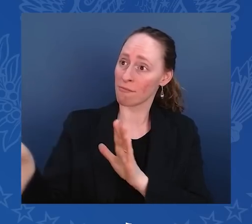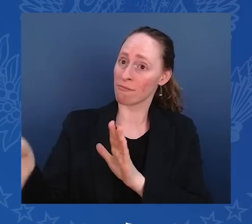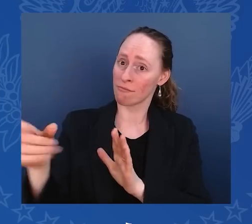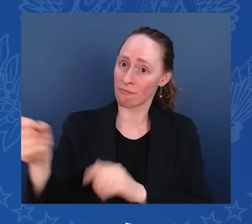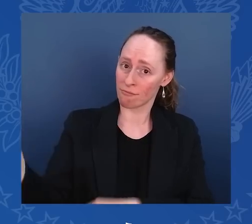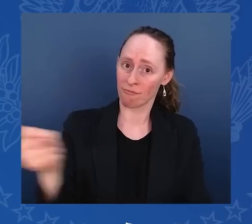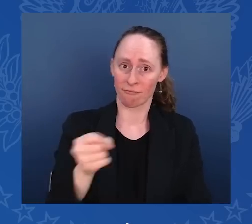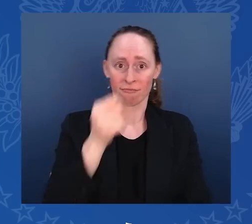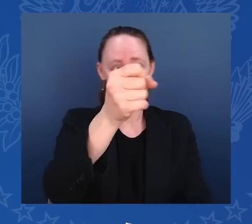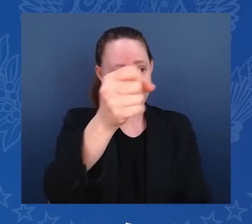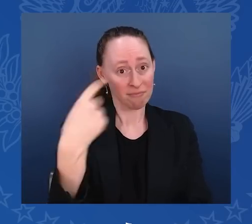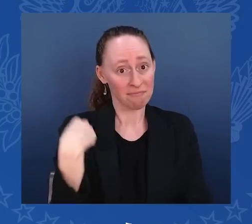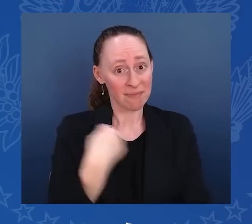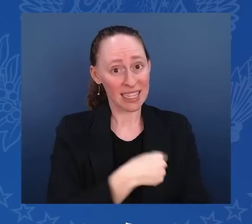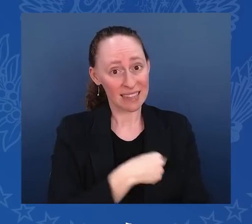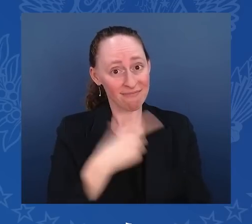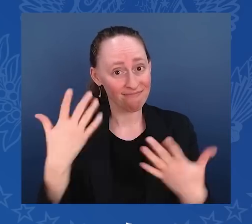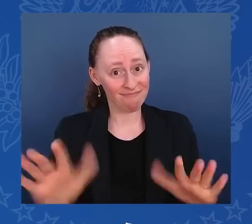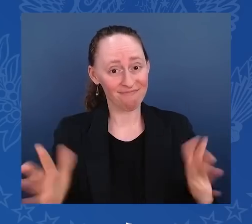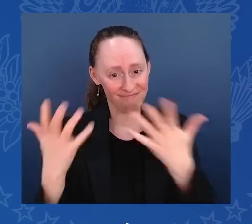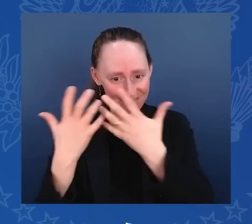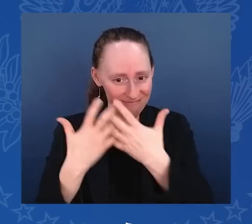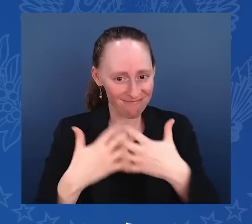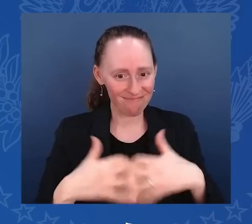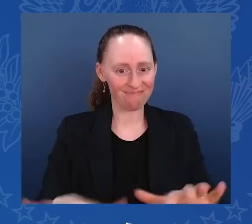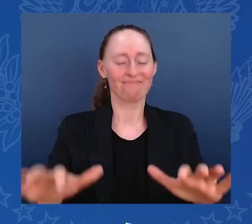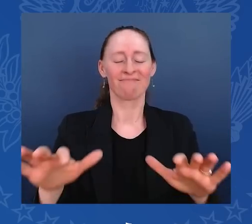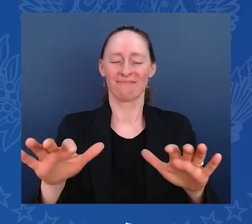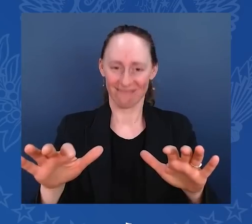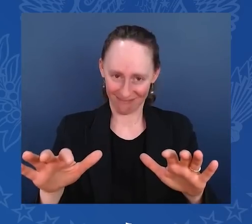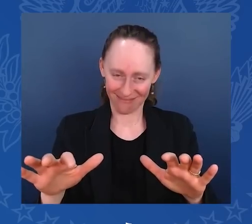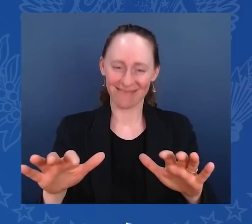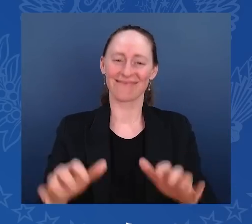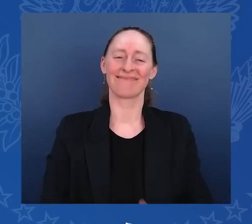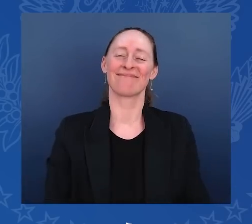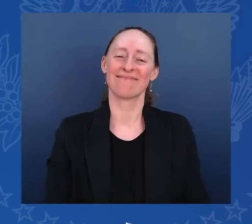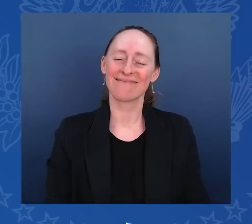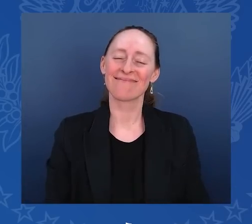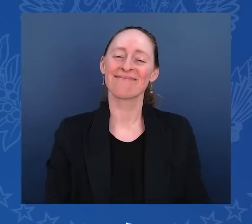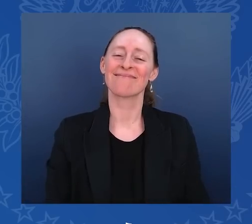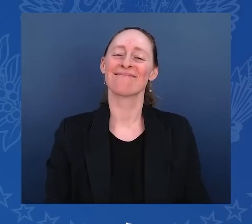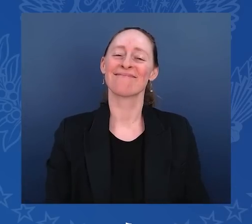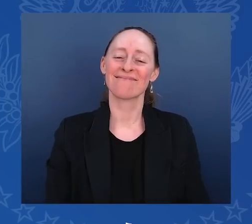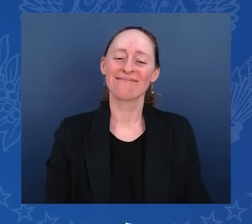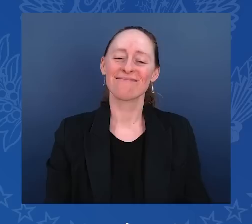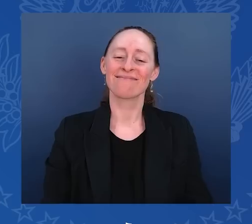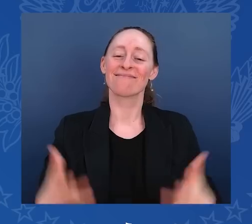Let me say in closing this. We are proud of the fact that these nominees had bipartisan support.